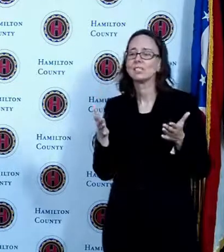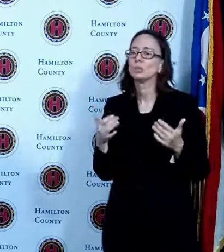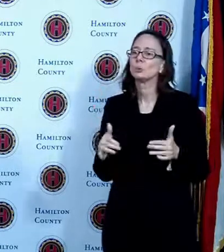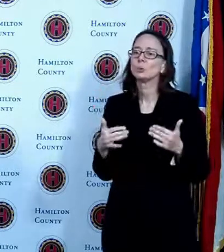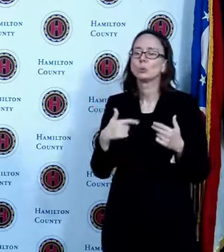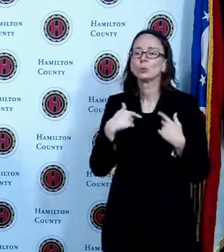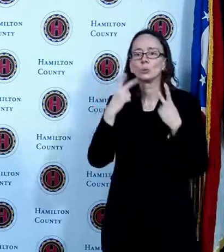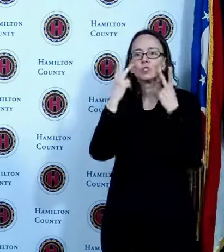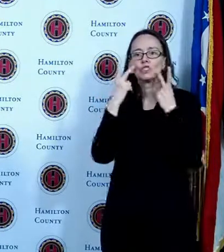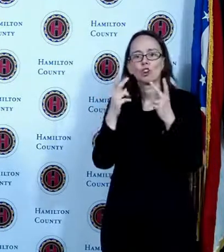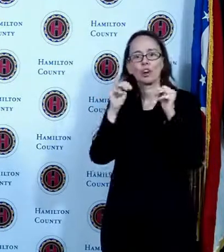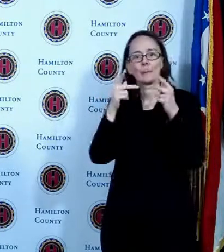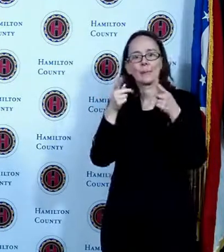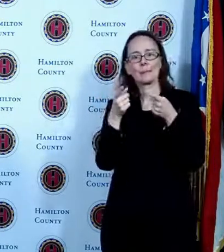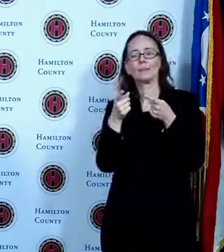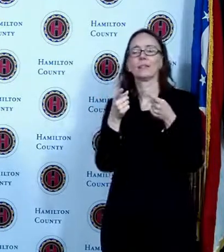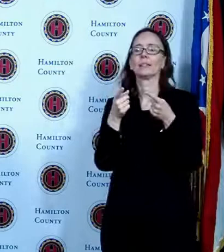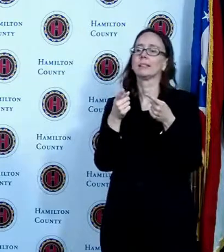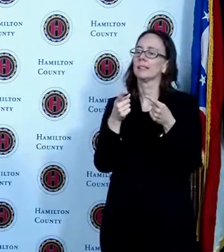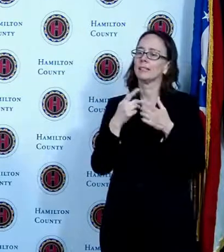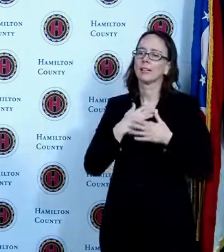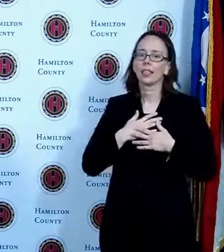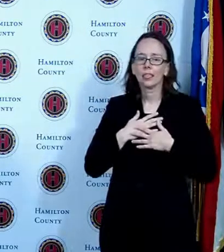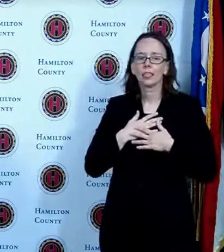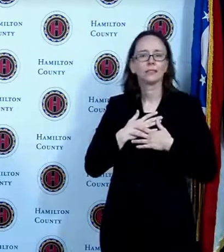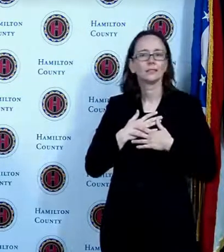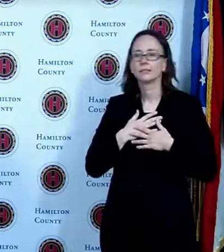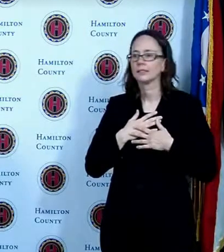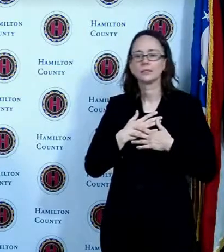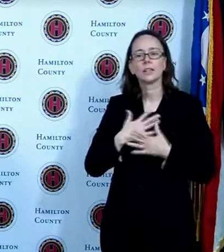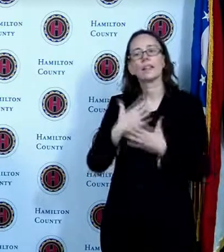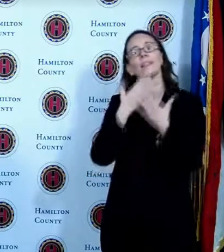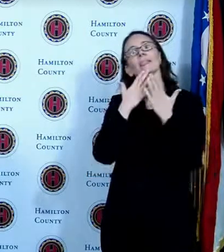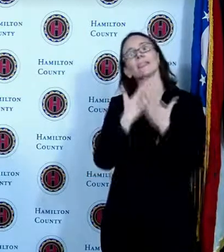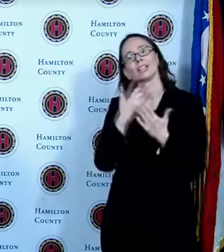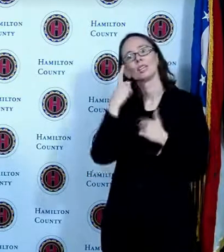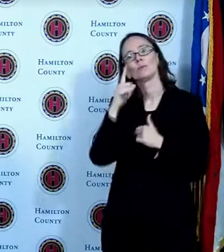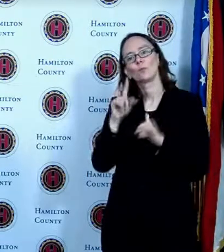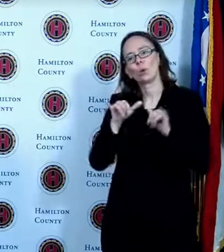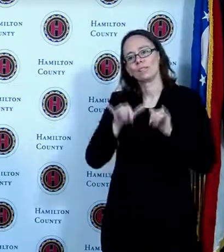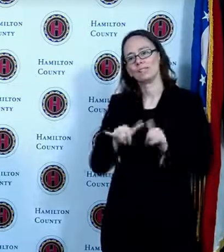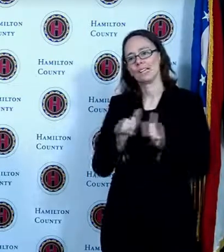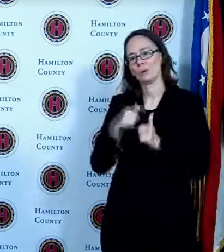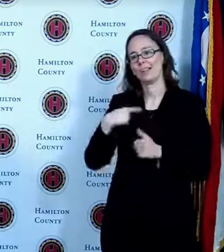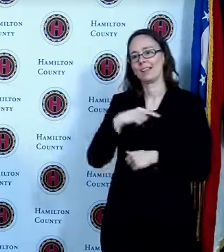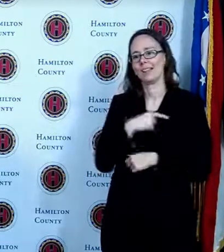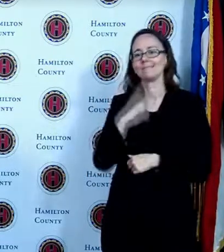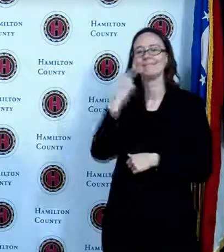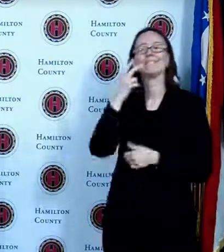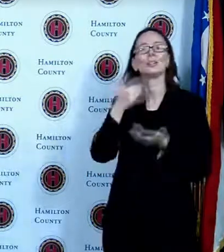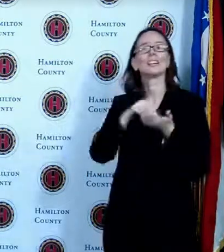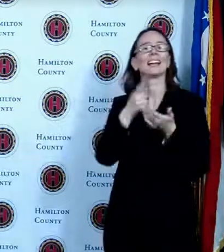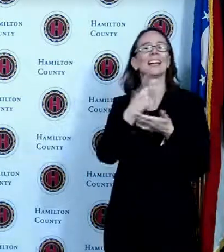what's happening here but I thank you all for hanging in there with us and we will be back next Wednesday